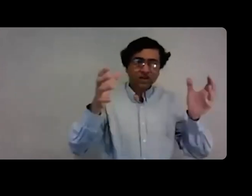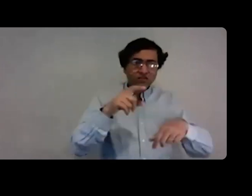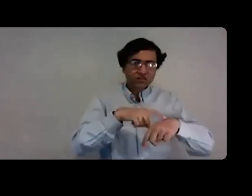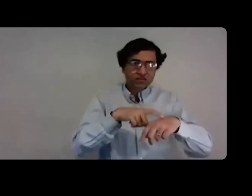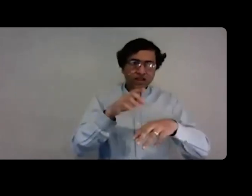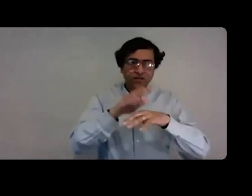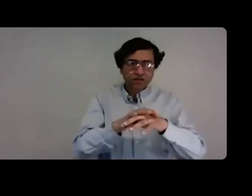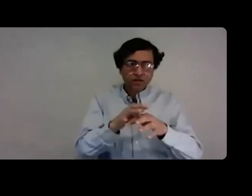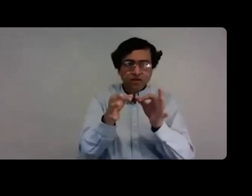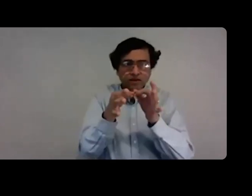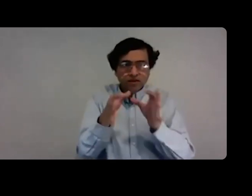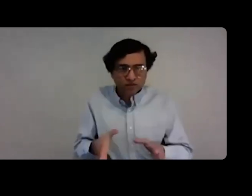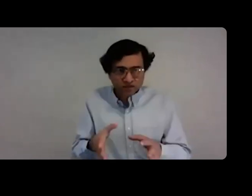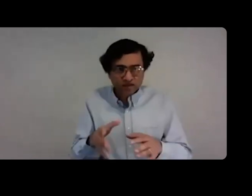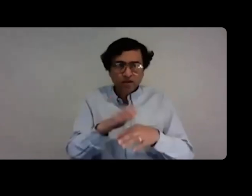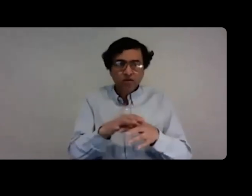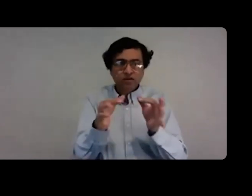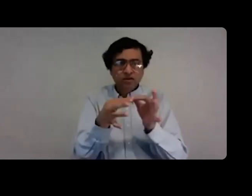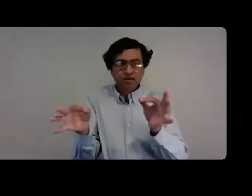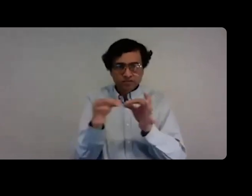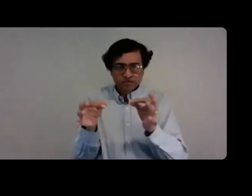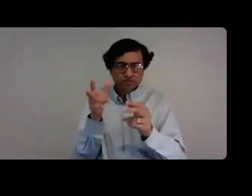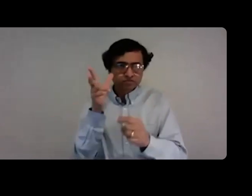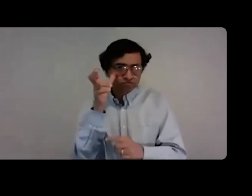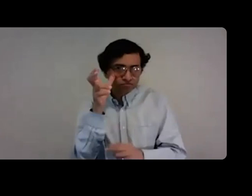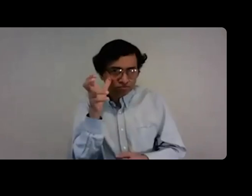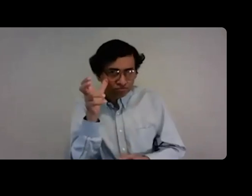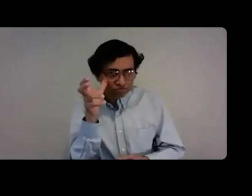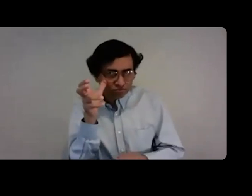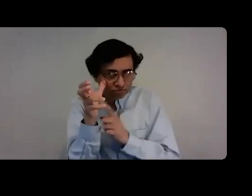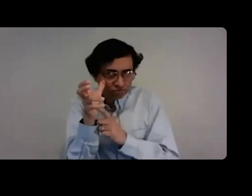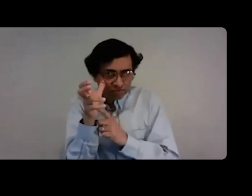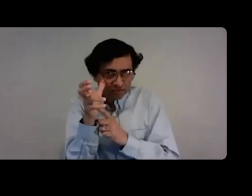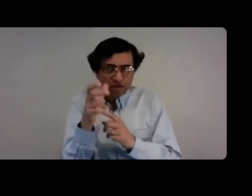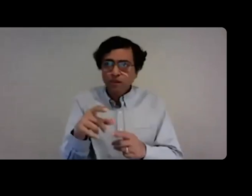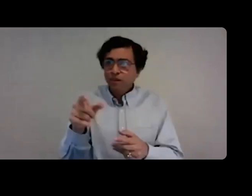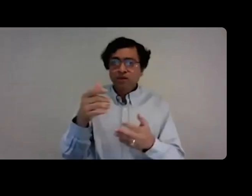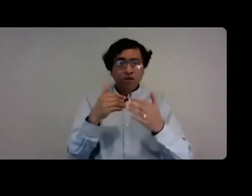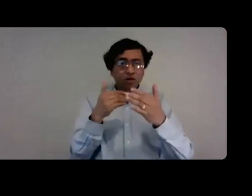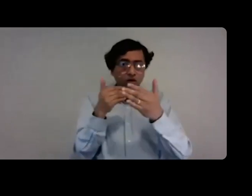You're spending a lot of time, let's say, looking at the interpreter or reading the